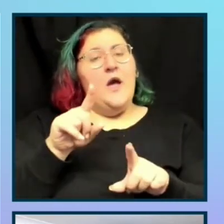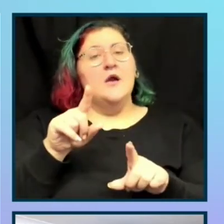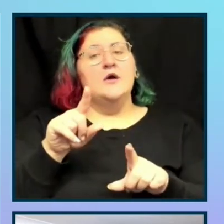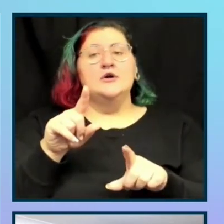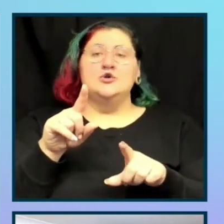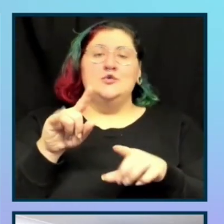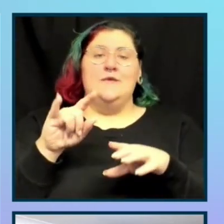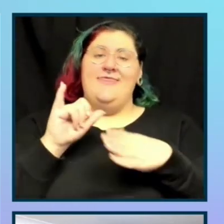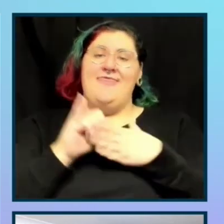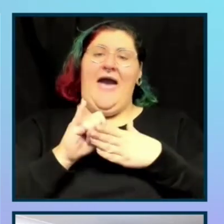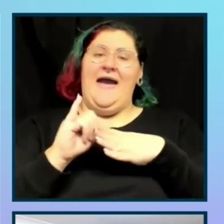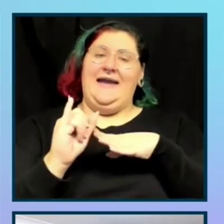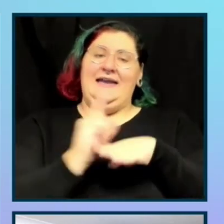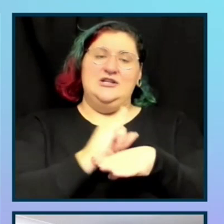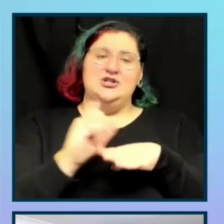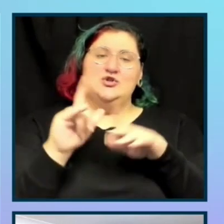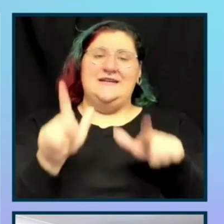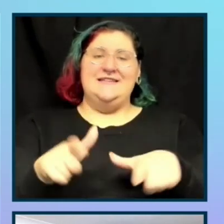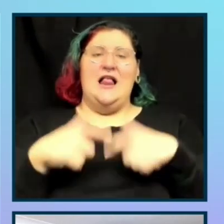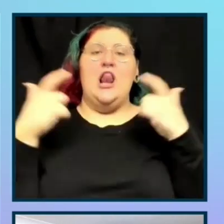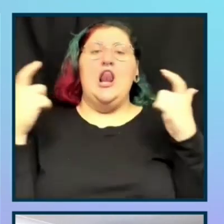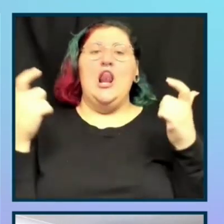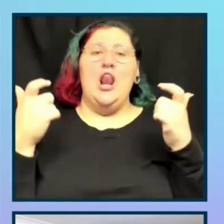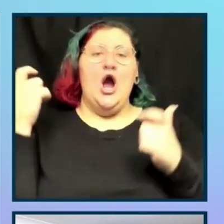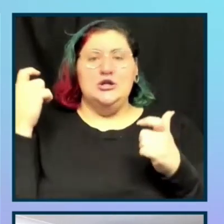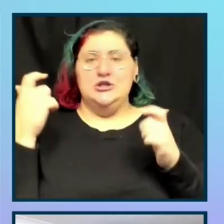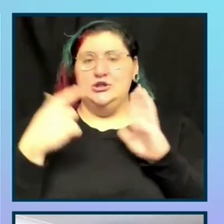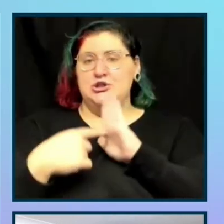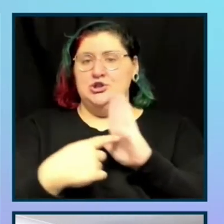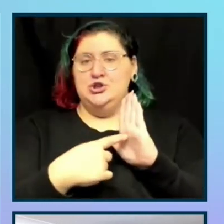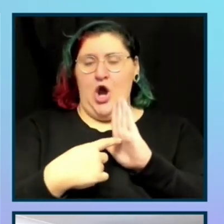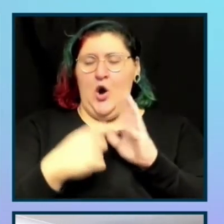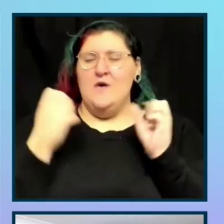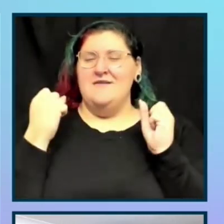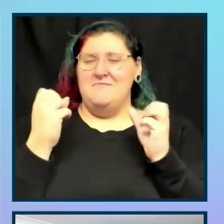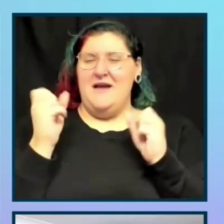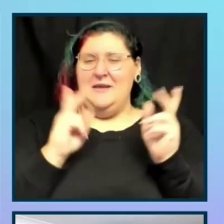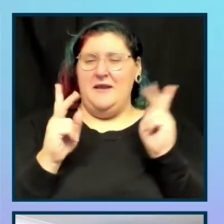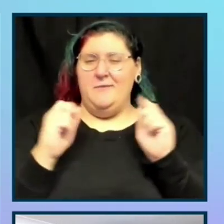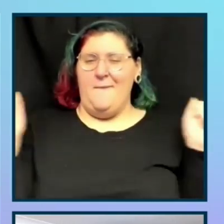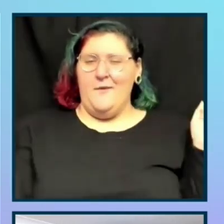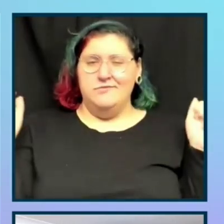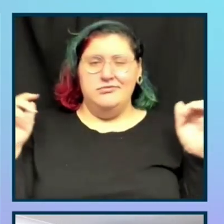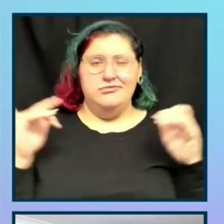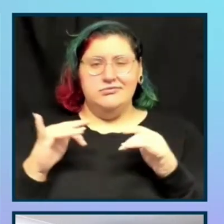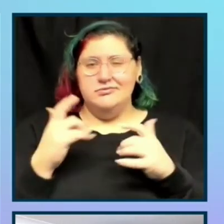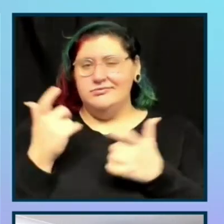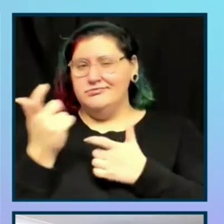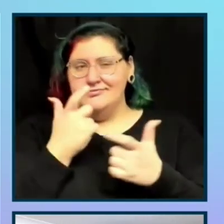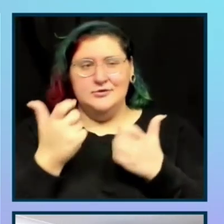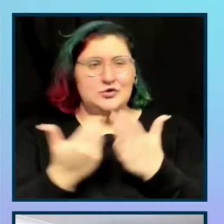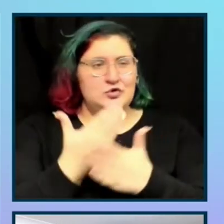essentially gathering loads and loads of people in one place. Now as for Sea Of Thieves though, that year's E3.